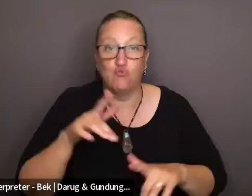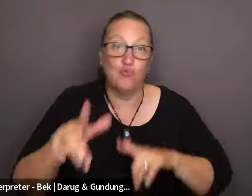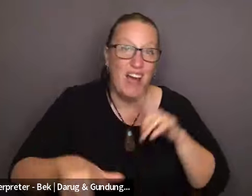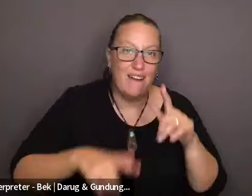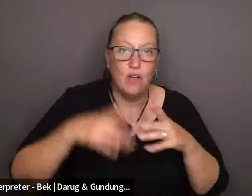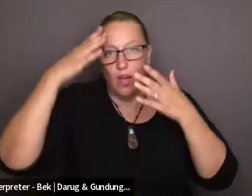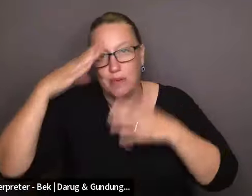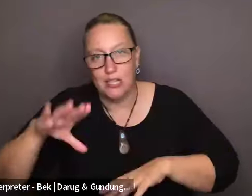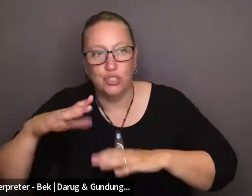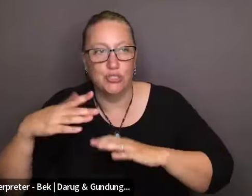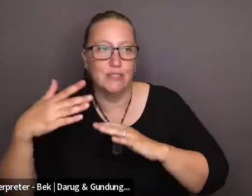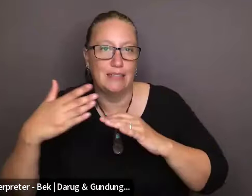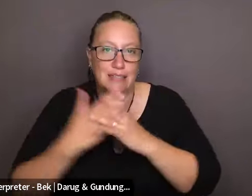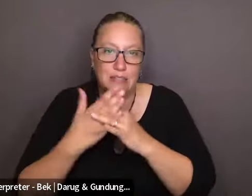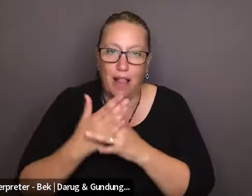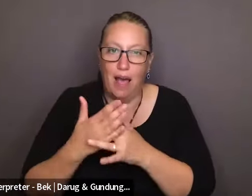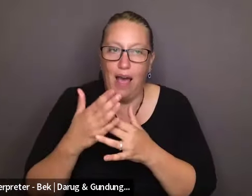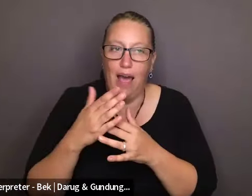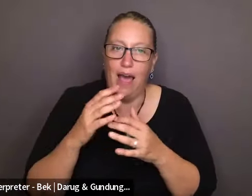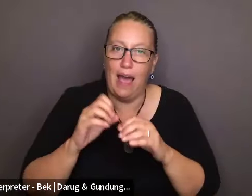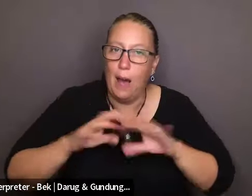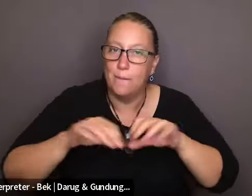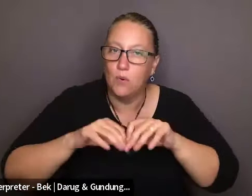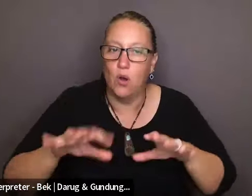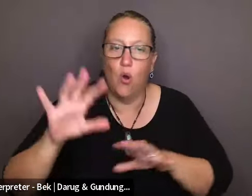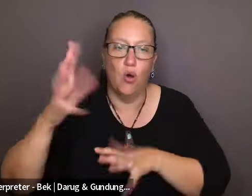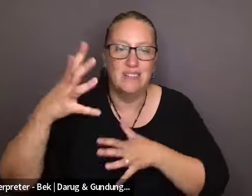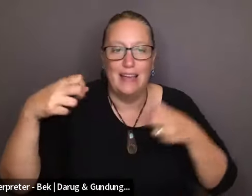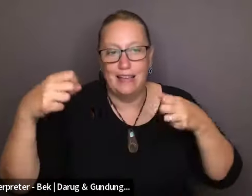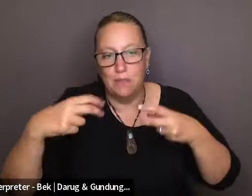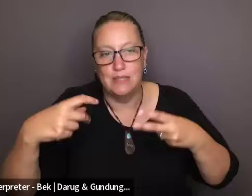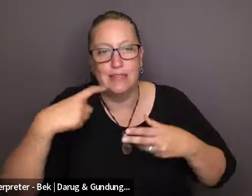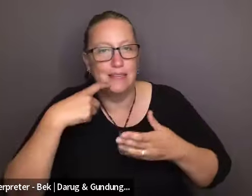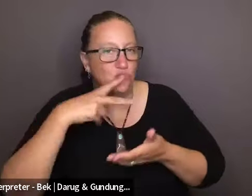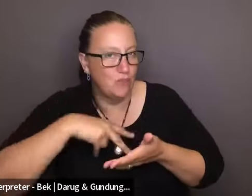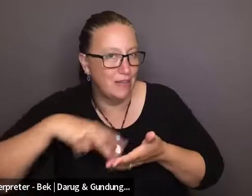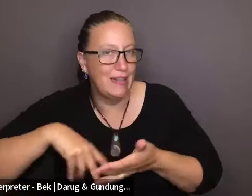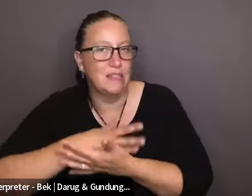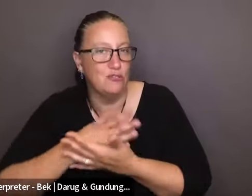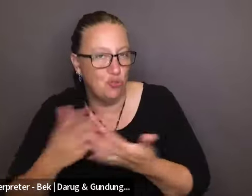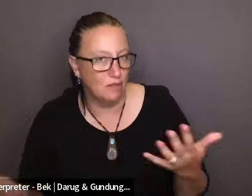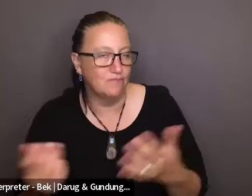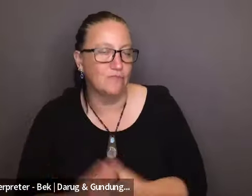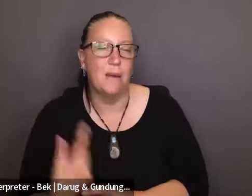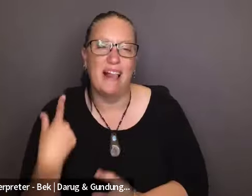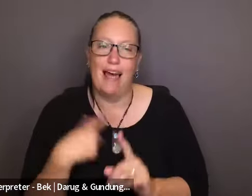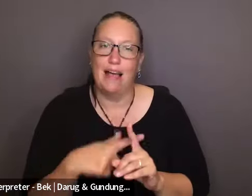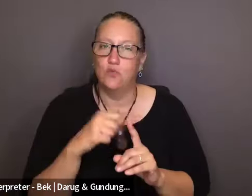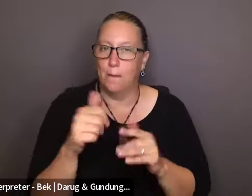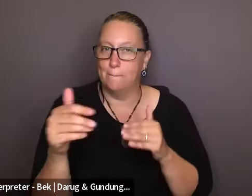items include salaries and wages, honoraria, cold hard cash for co-designers are lived experience, travel and